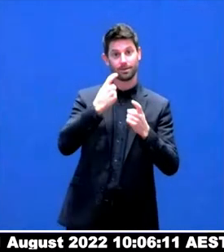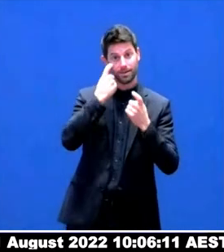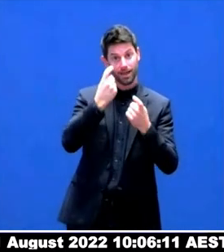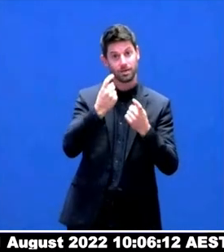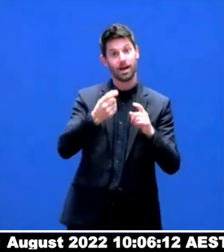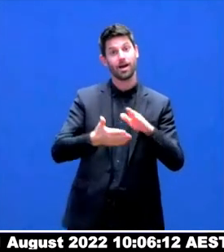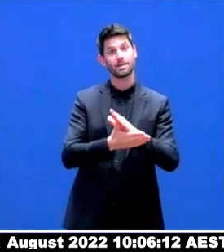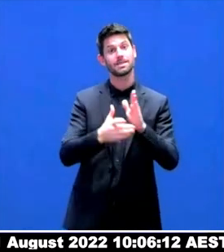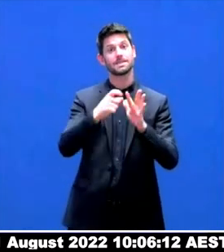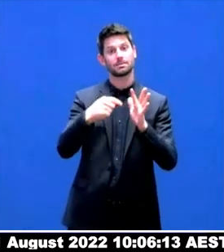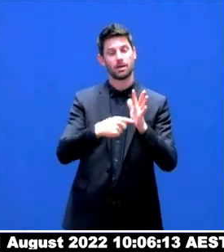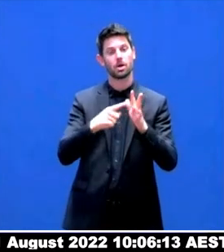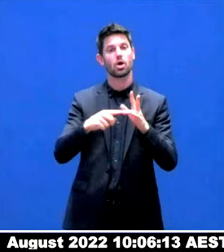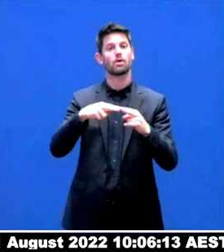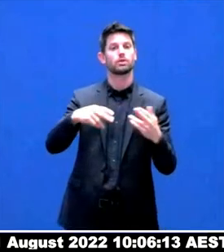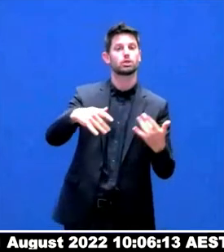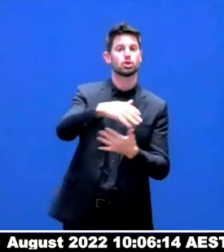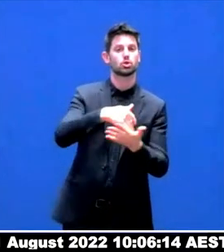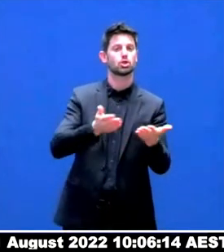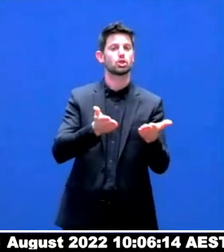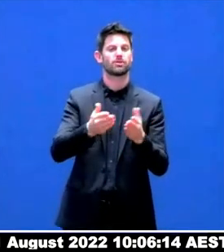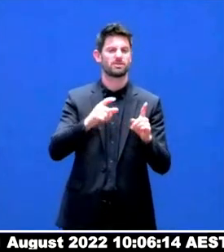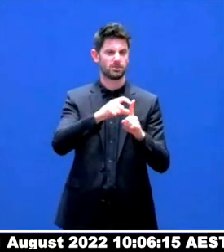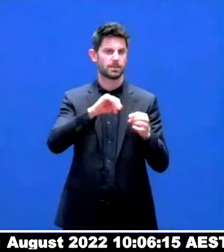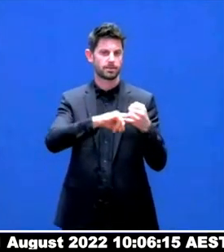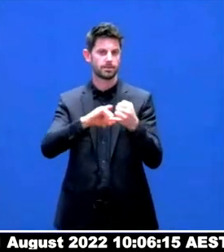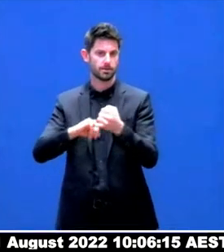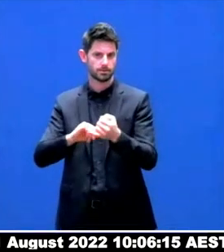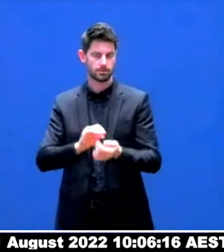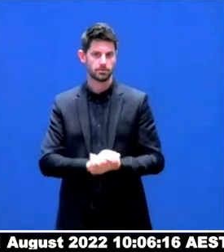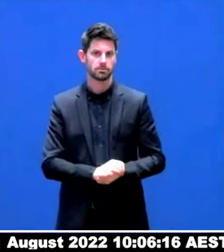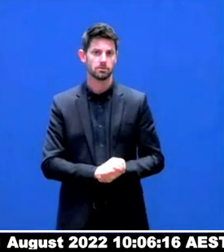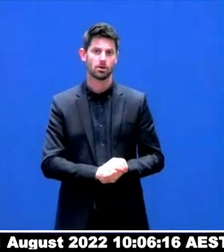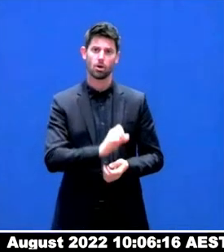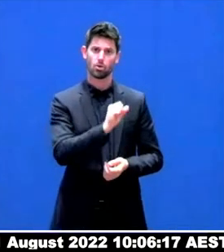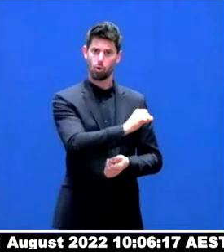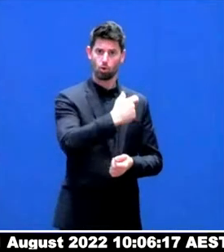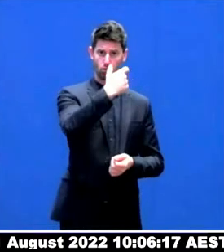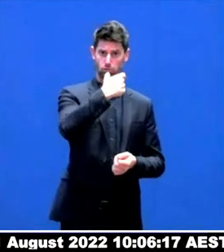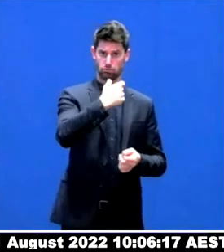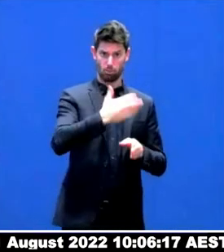Department of Social Services. I do. MS EASTMAN: And that's a role that you've held since November 2021.